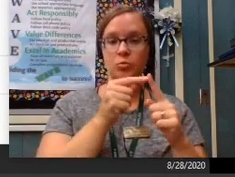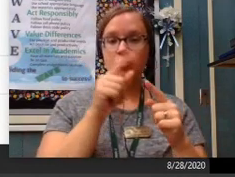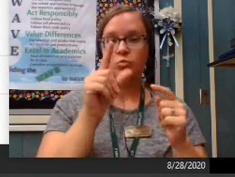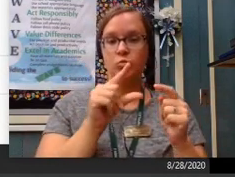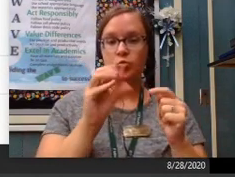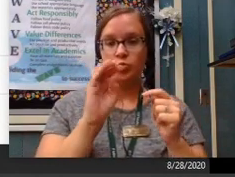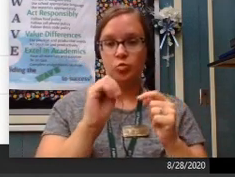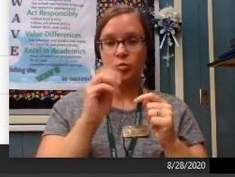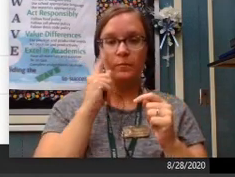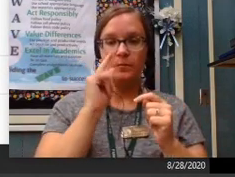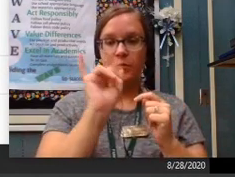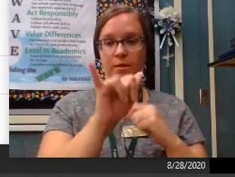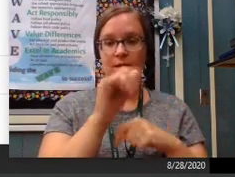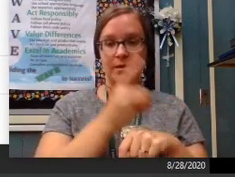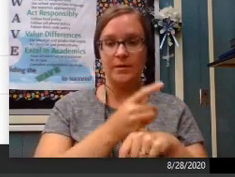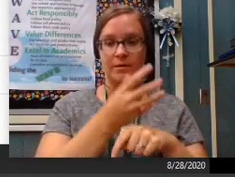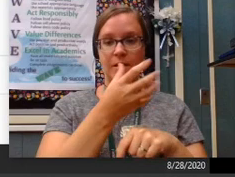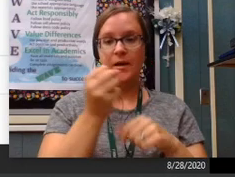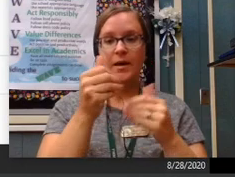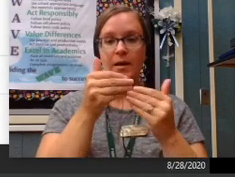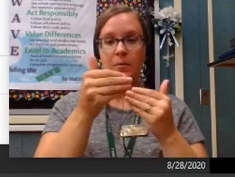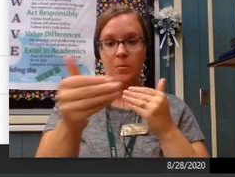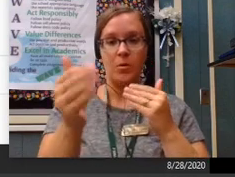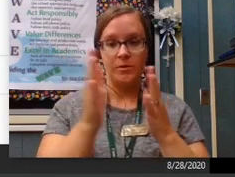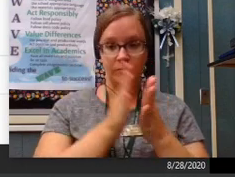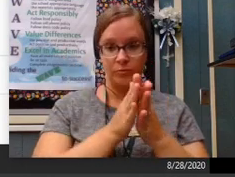that day and for the rest of school.